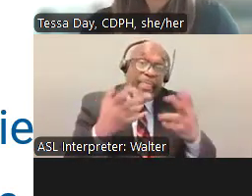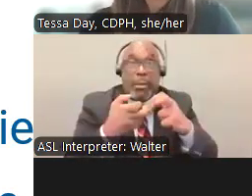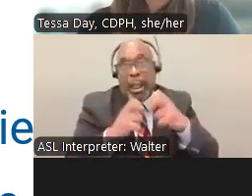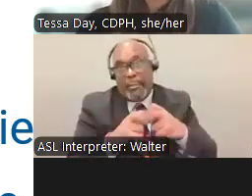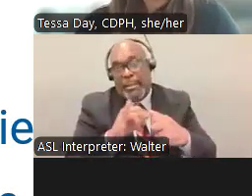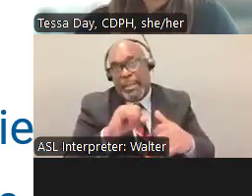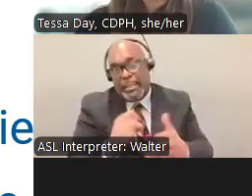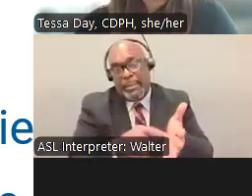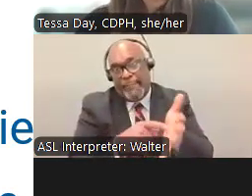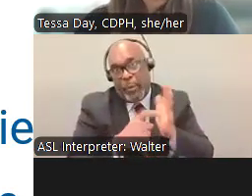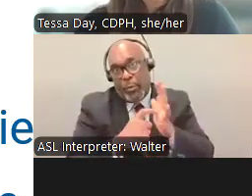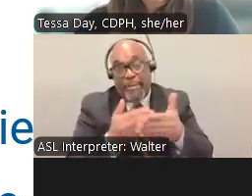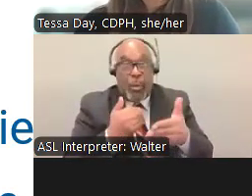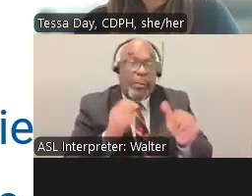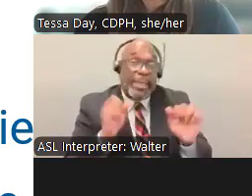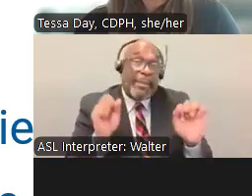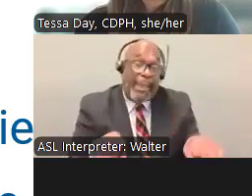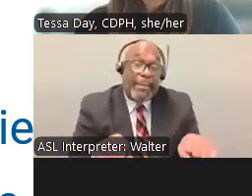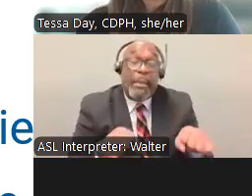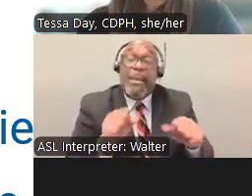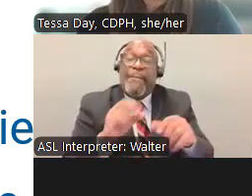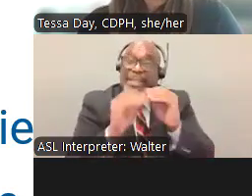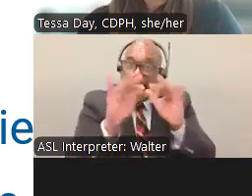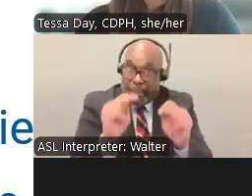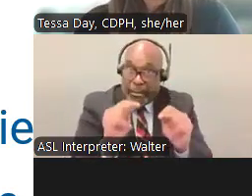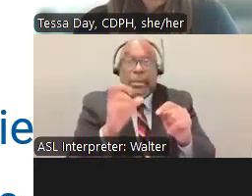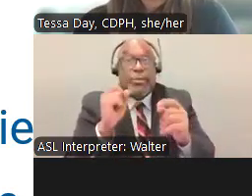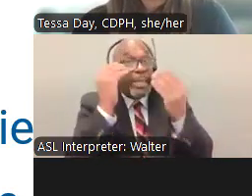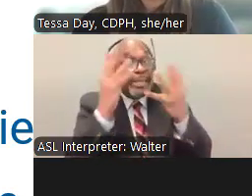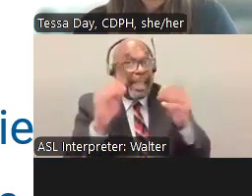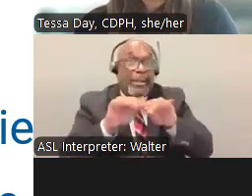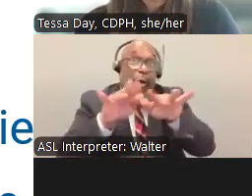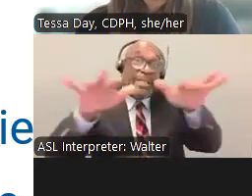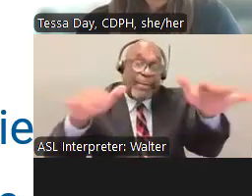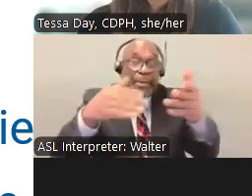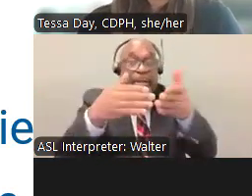13:37:34 it. When data enters the public 13:37:36 space, it becomes available for